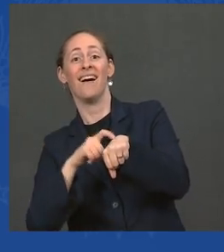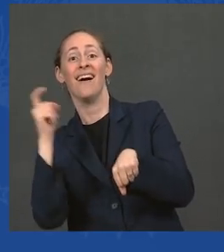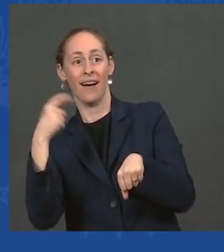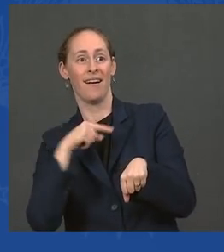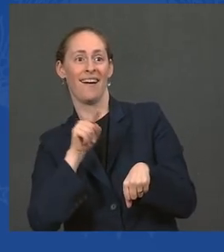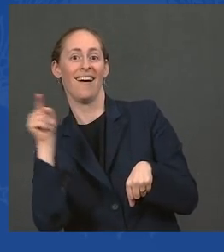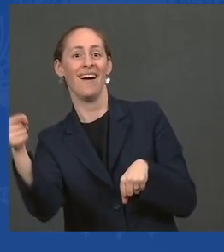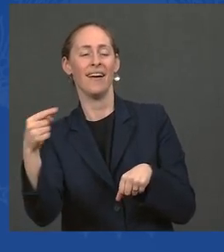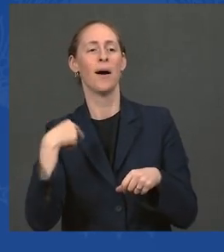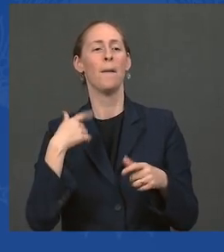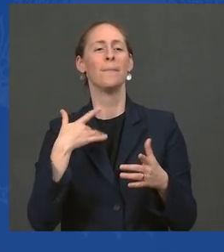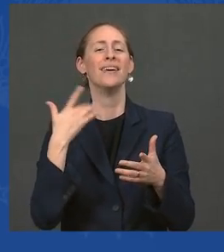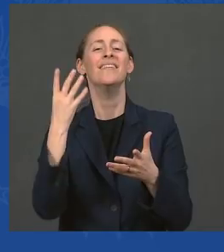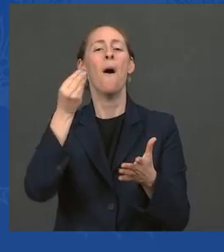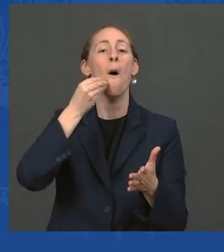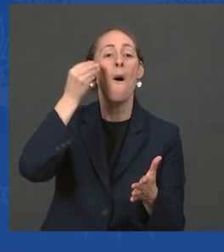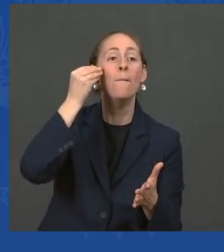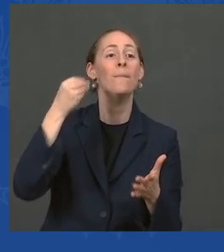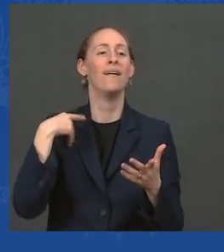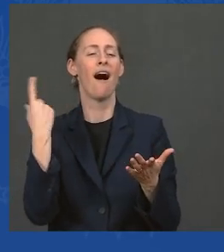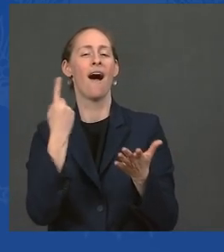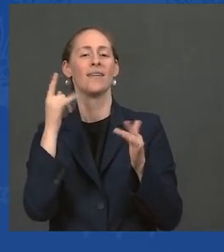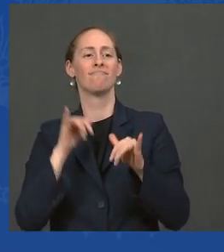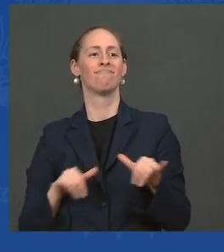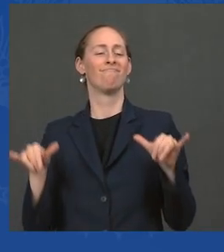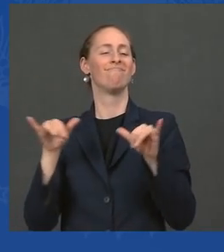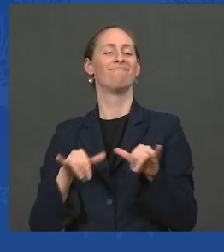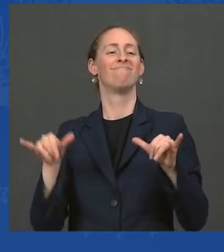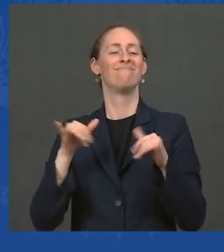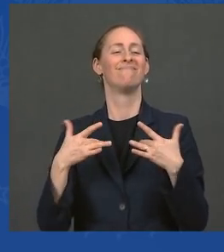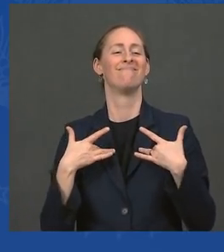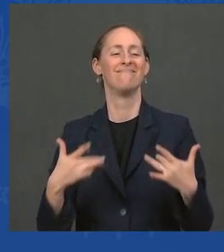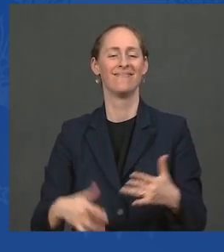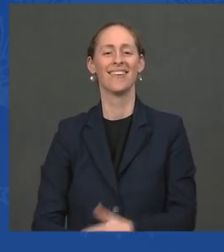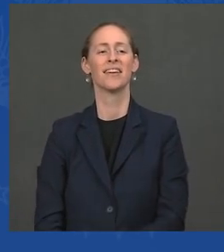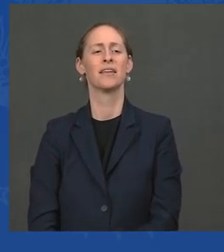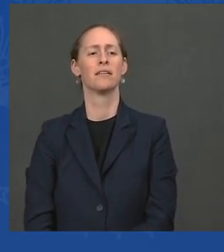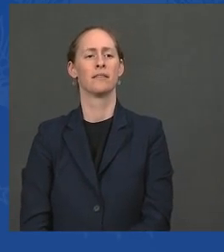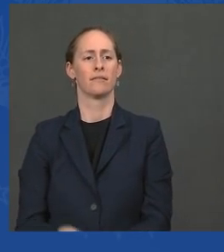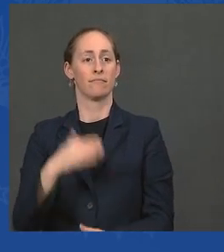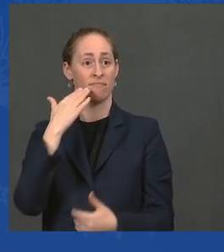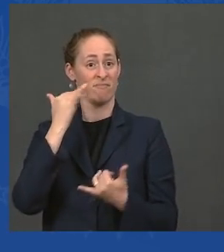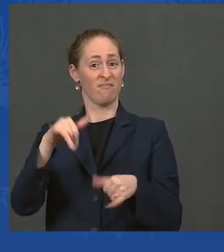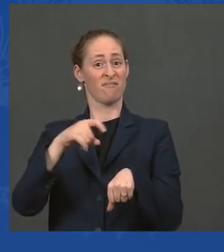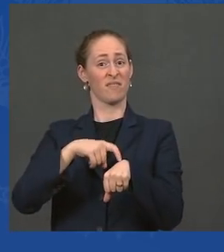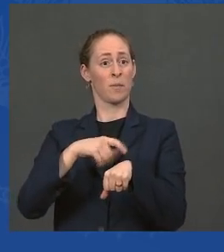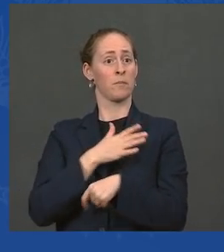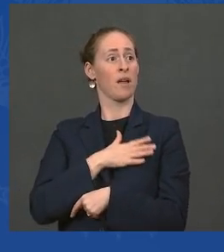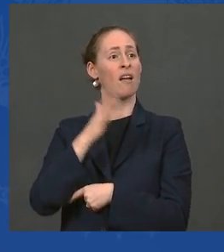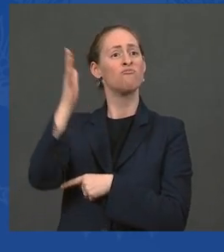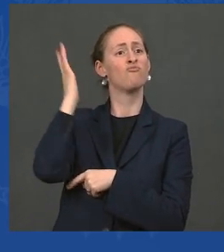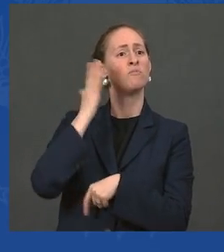I was the only kid in my -- in my year that I was able to walk across the "Lacky" on that pipe that was just above the thing.